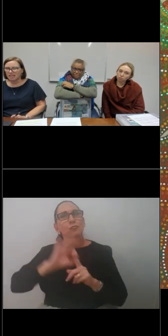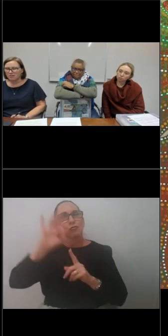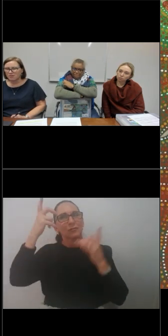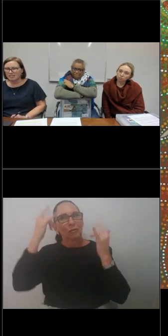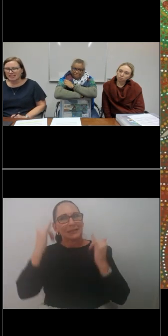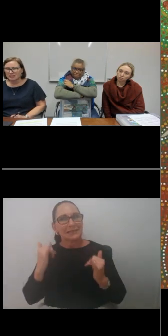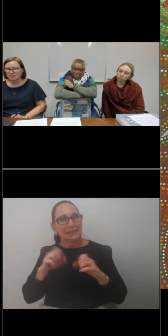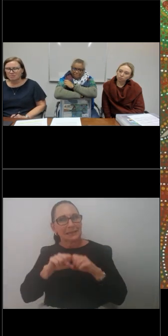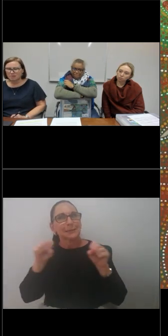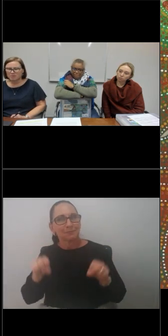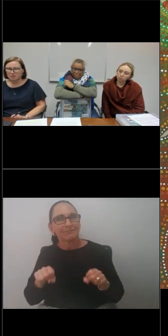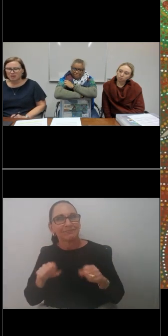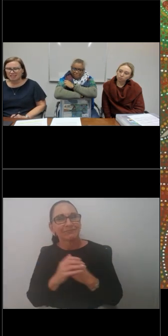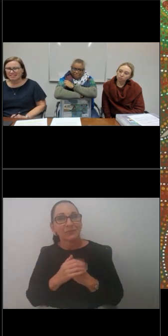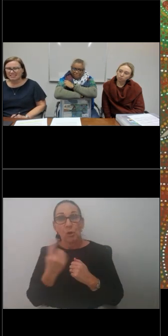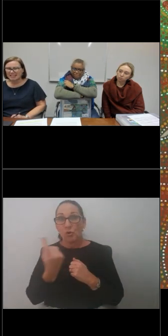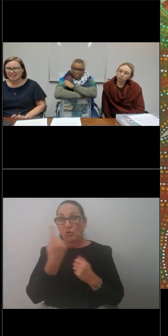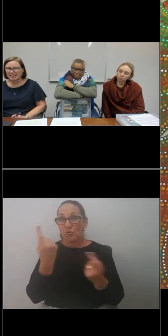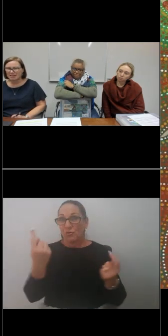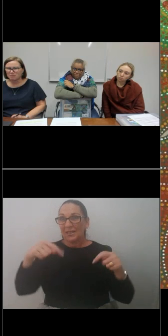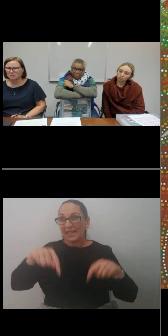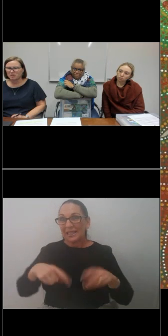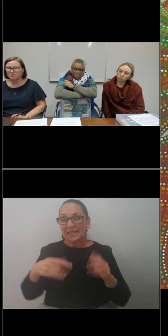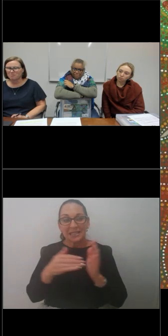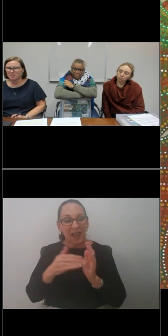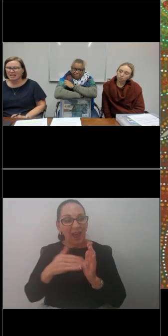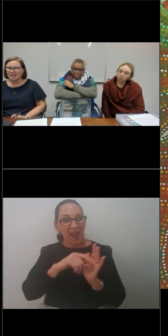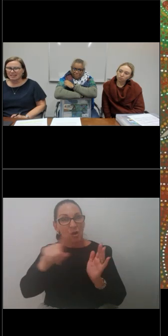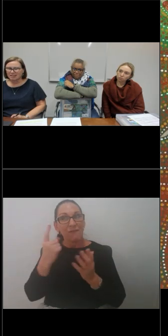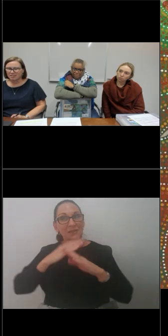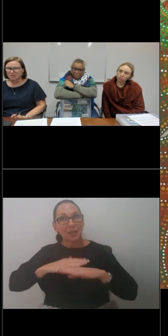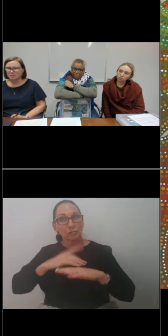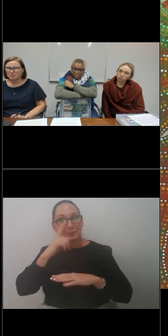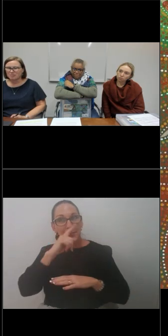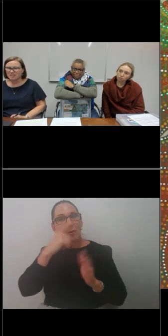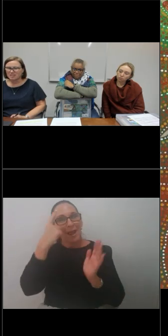First Nations people joining us today um we're joining you from Jagera and Turrbal Country